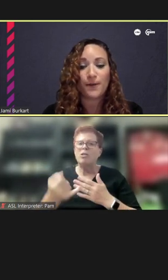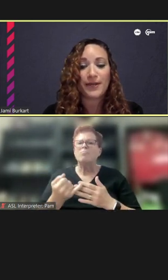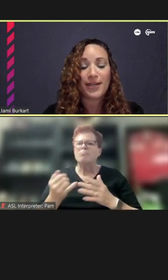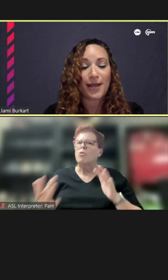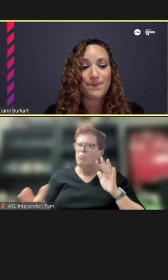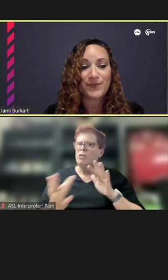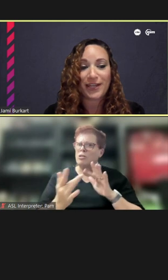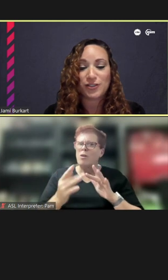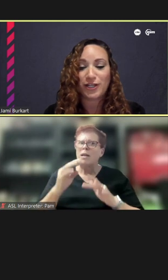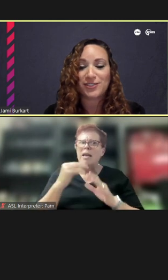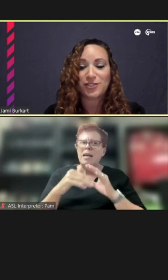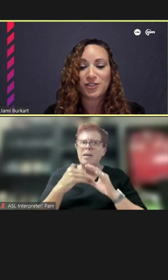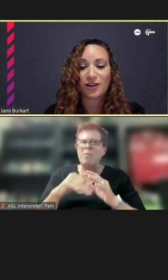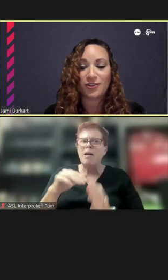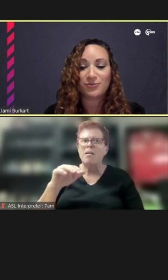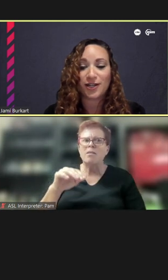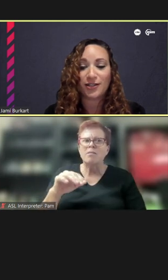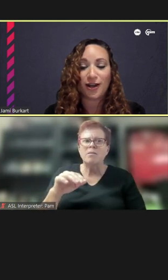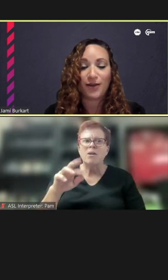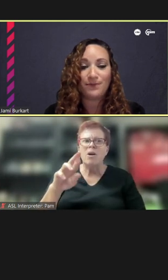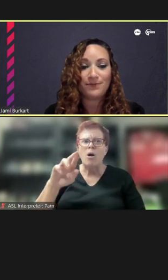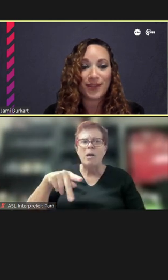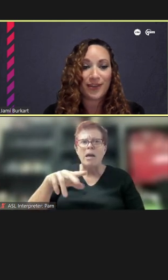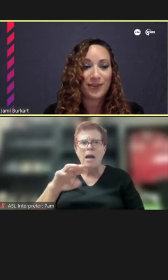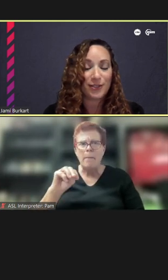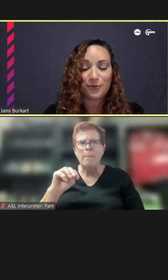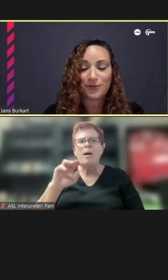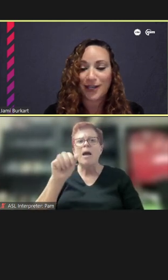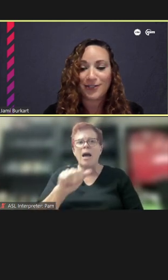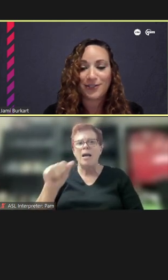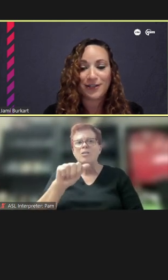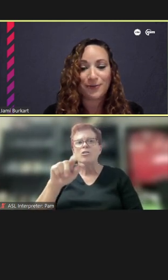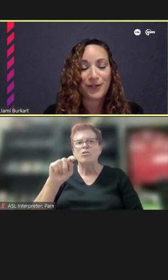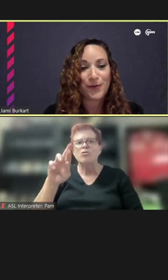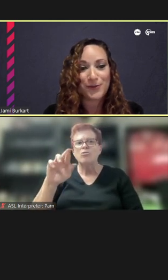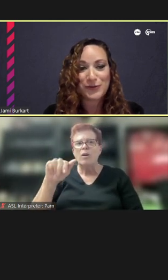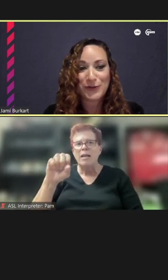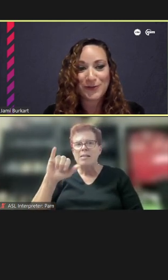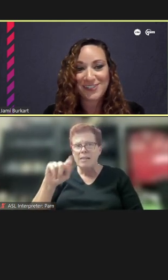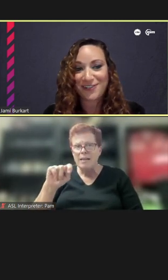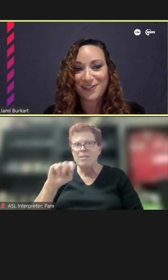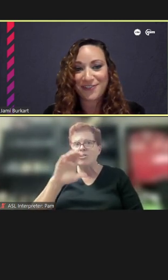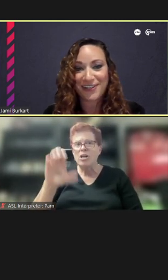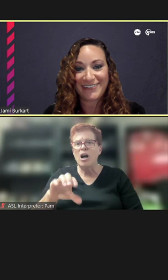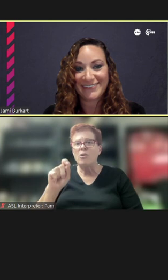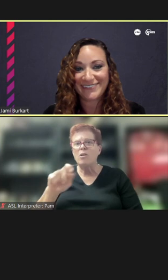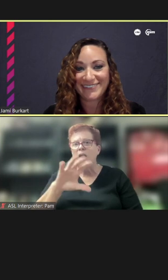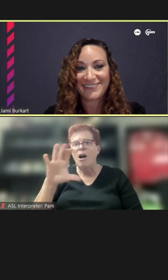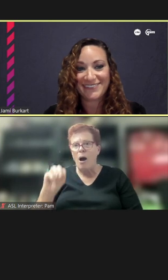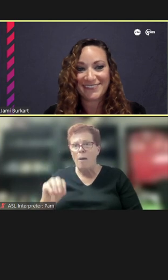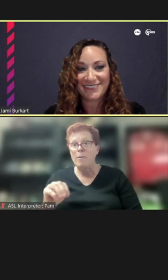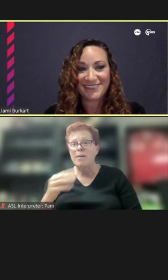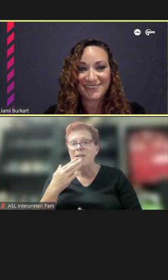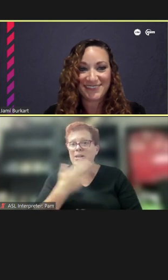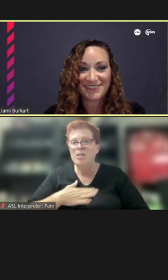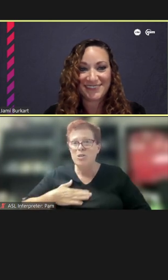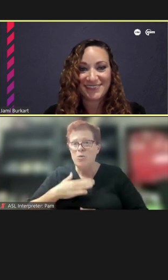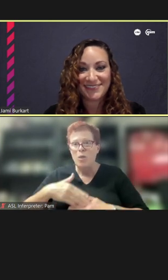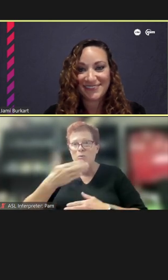rpm@transitchicago.com. Thank you again, and we hope you enjoy the rest of your evening.